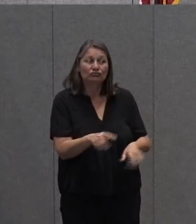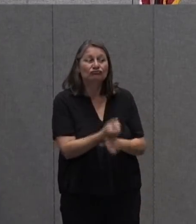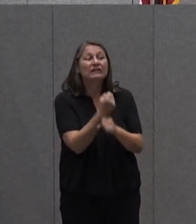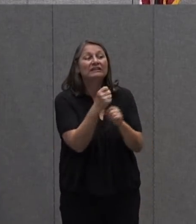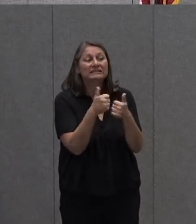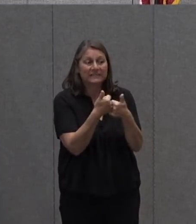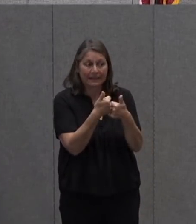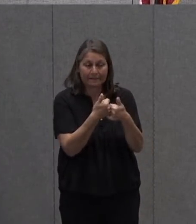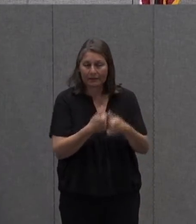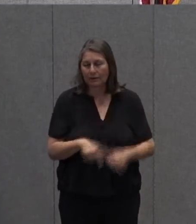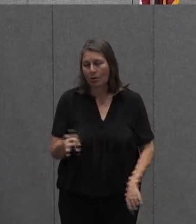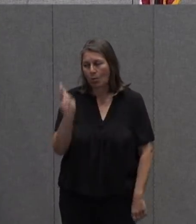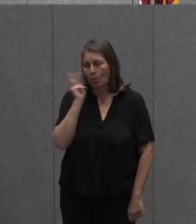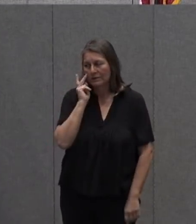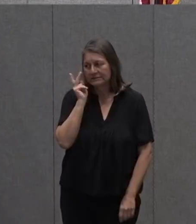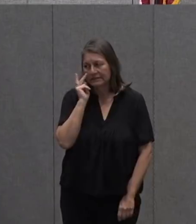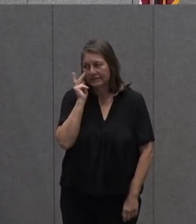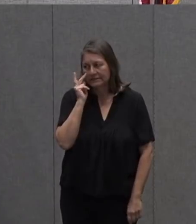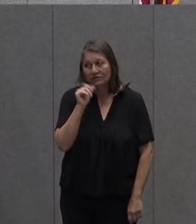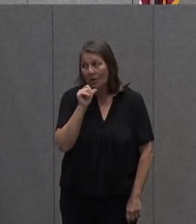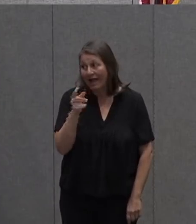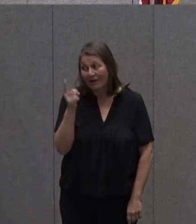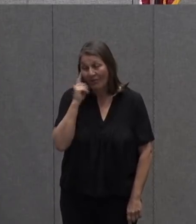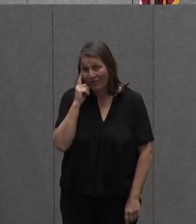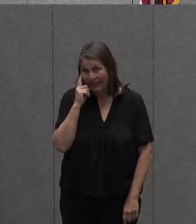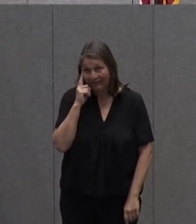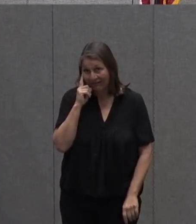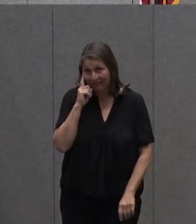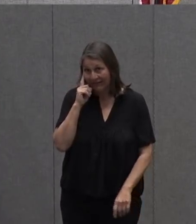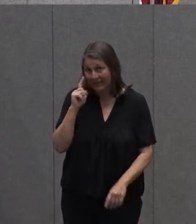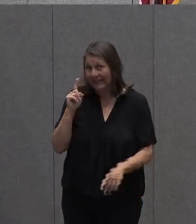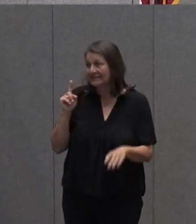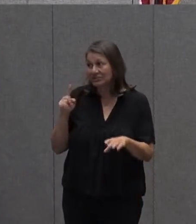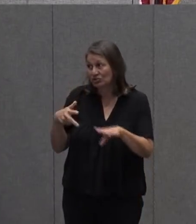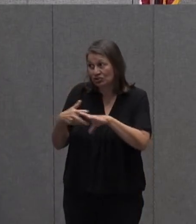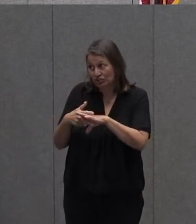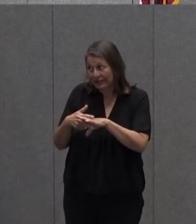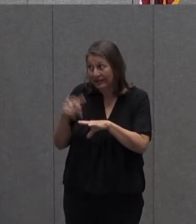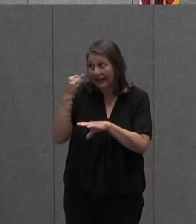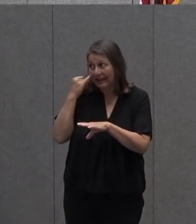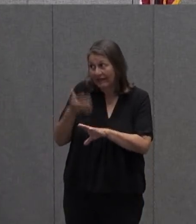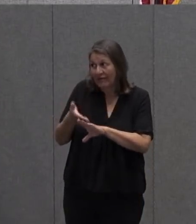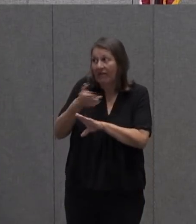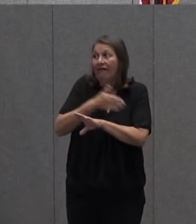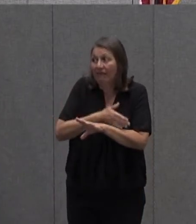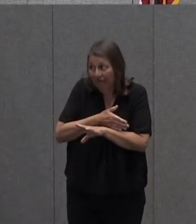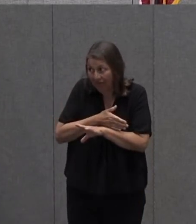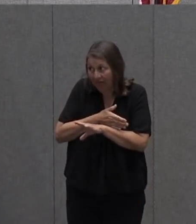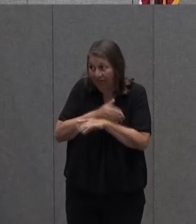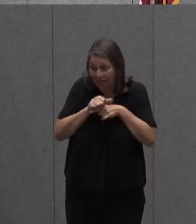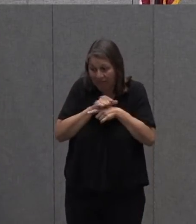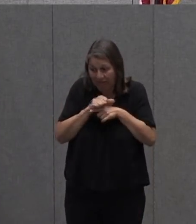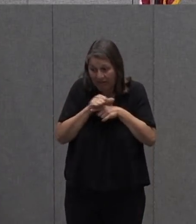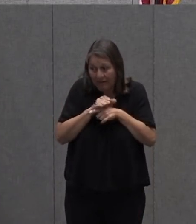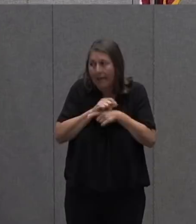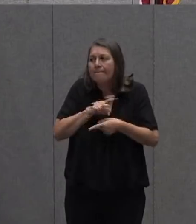So, I don't think it's cheating to kind of pre-play ahead of time. But when we start, I'm gonna turn my phone off. Okay, okay.